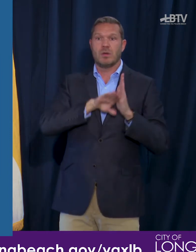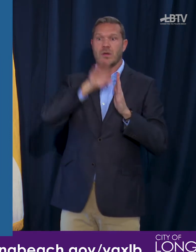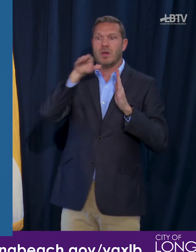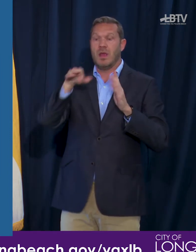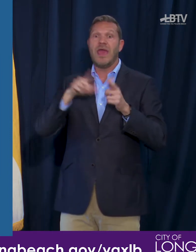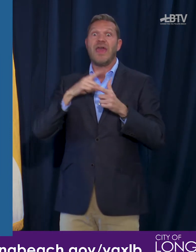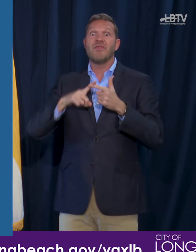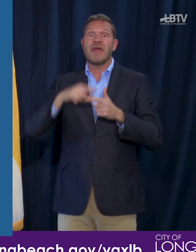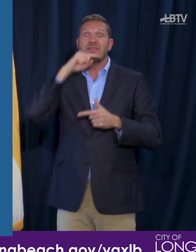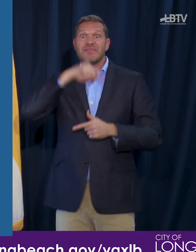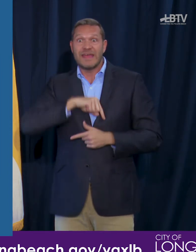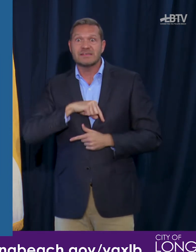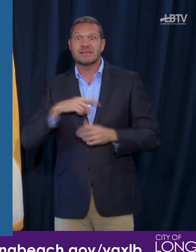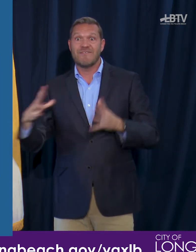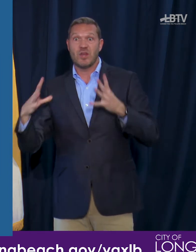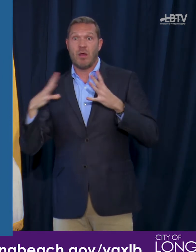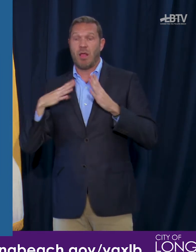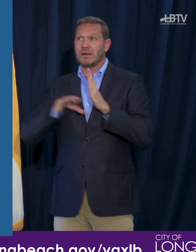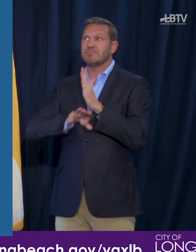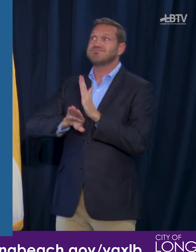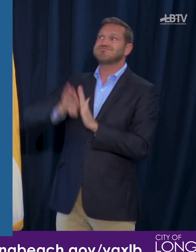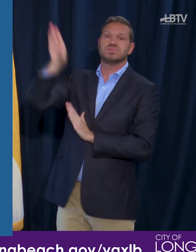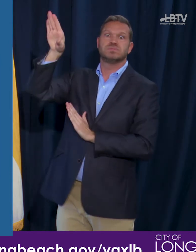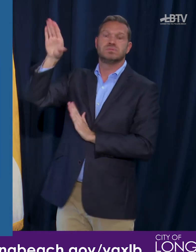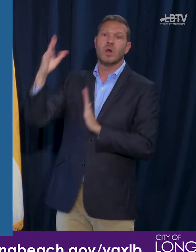Thankfully, these case rate, daily cases are beginning to decrease.